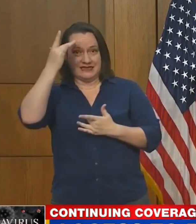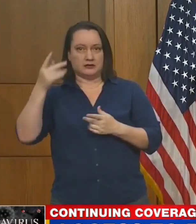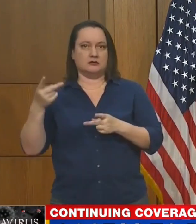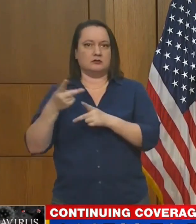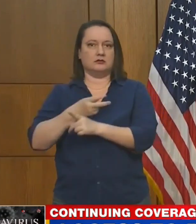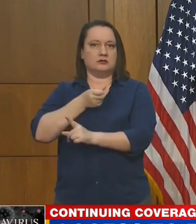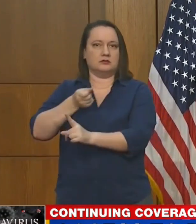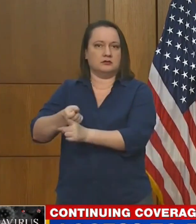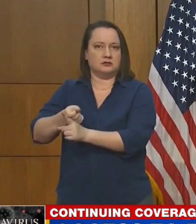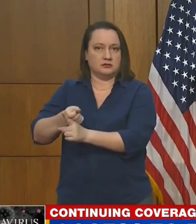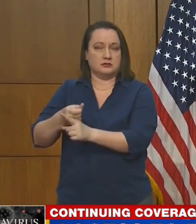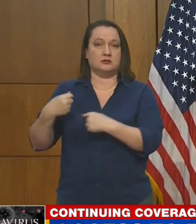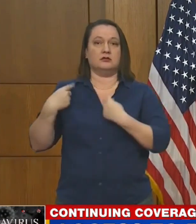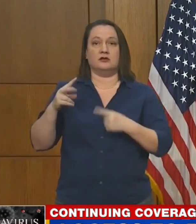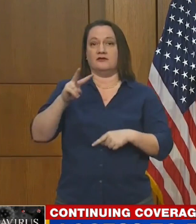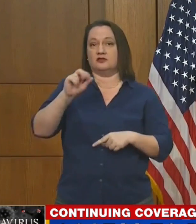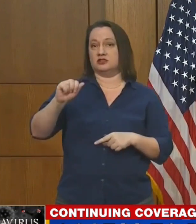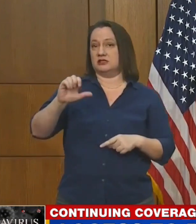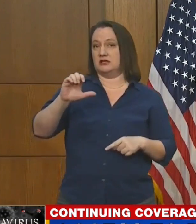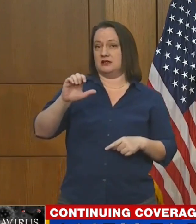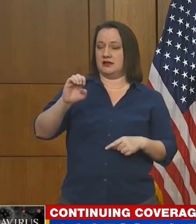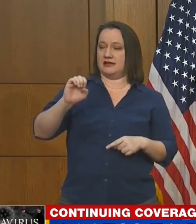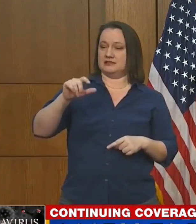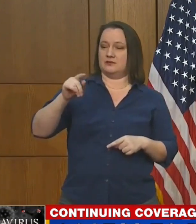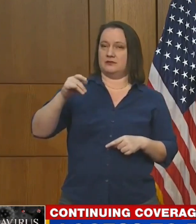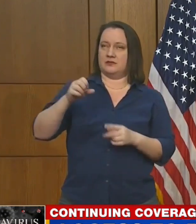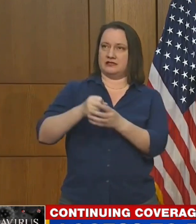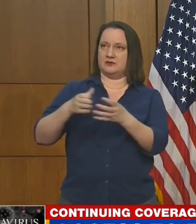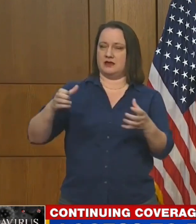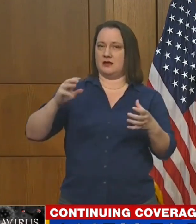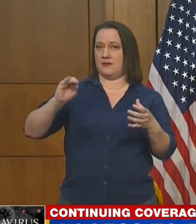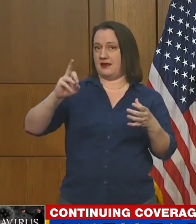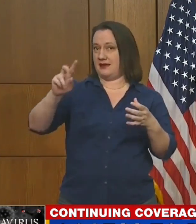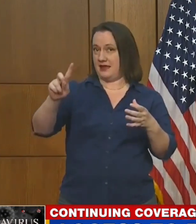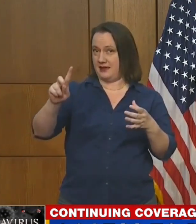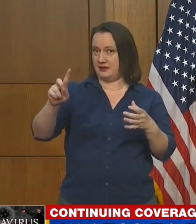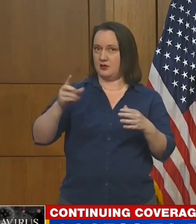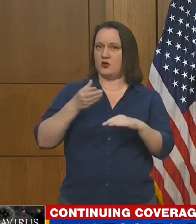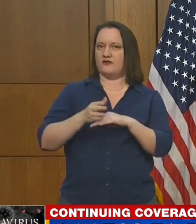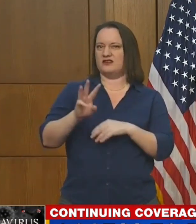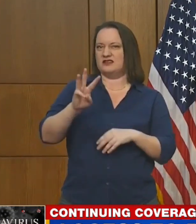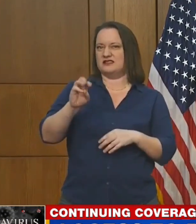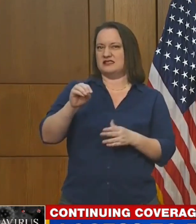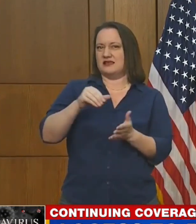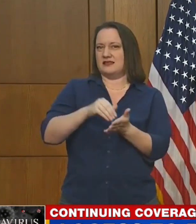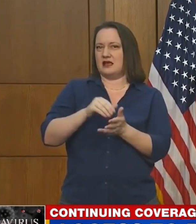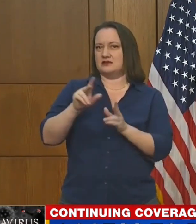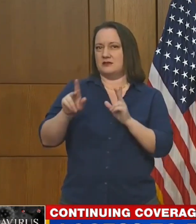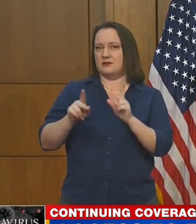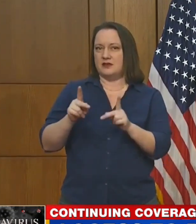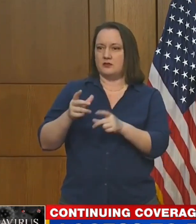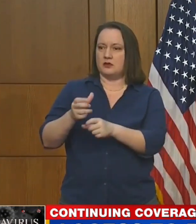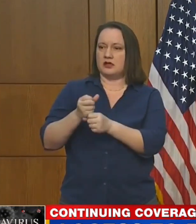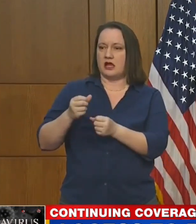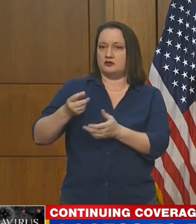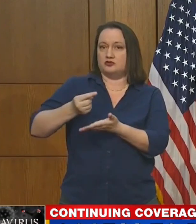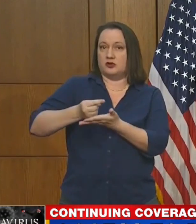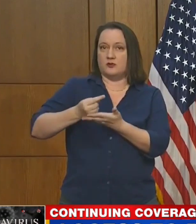MAKING COVID NINETEEN SO FACE. SINCE VIRGINIA EXPANDED MEDICAID MORE THAN SIXTY THOUSAND PEOPLE HAVE RECEIVED